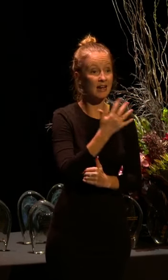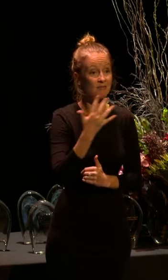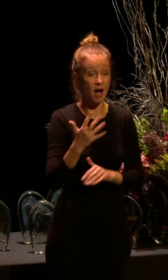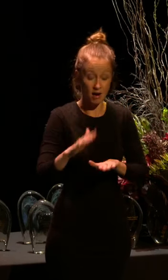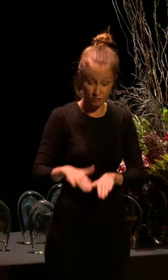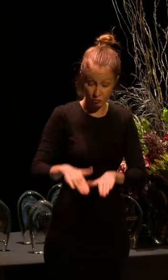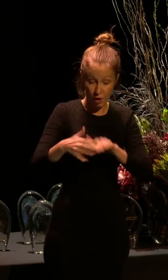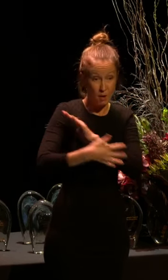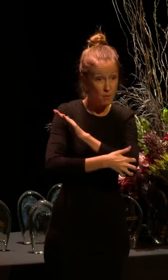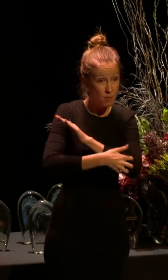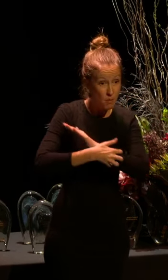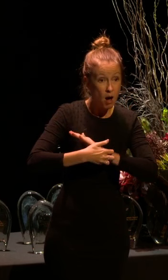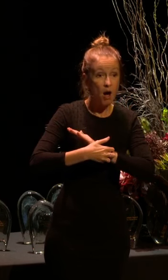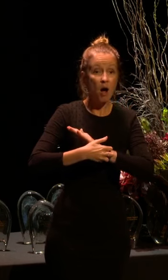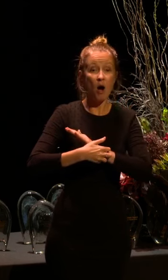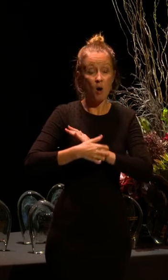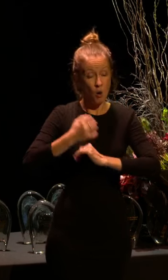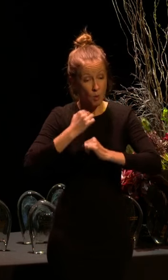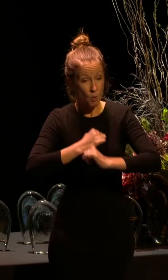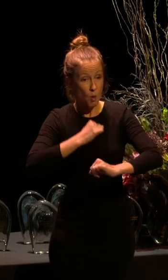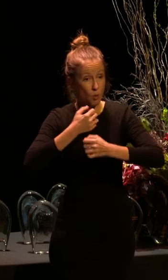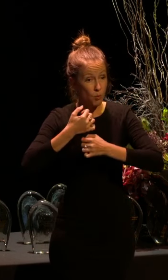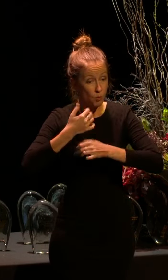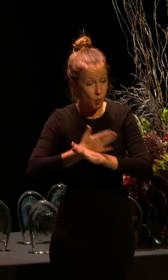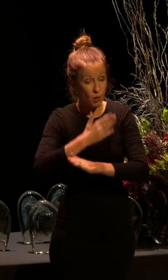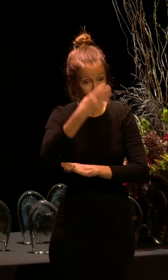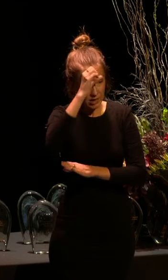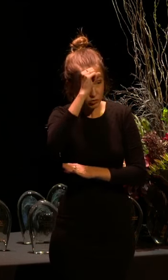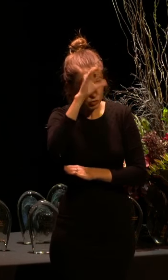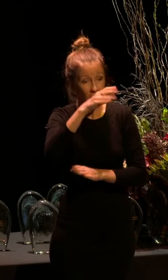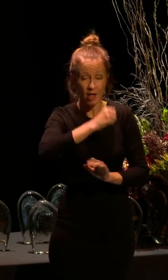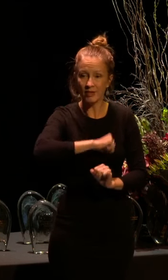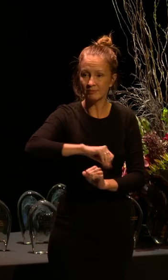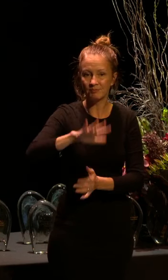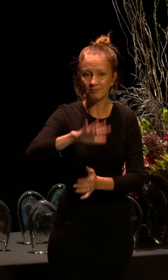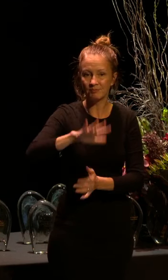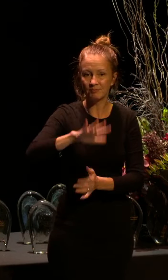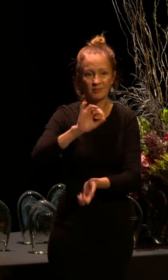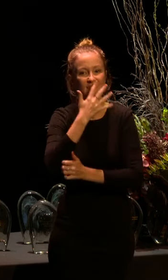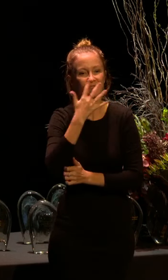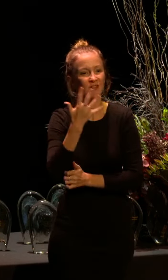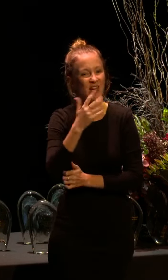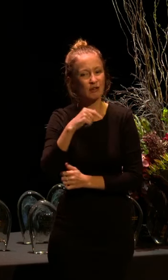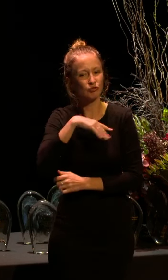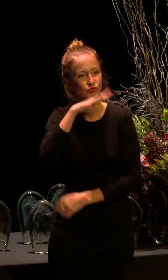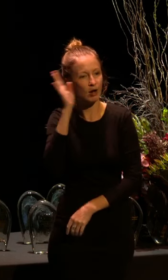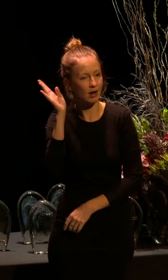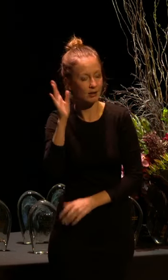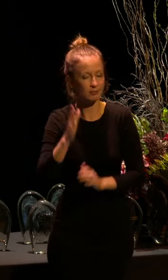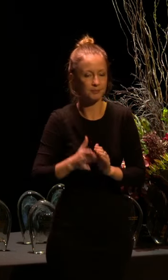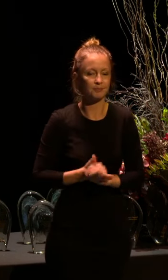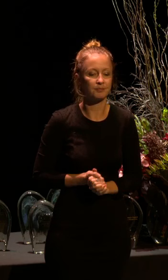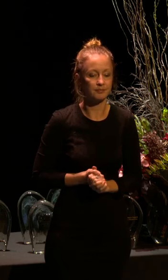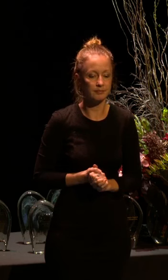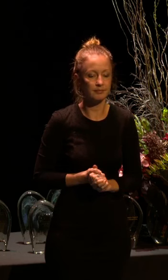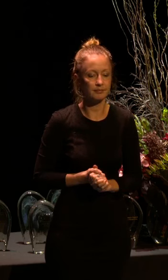and thrown in jail as a drunk at the age of 15. During the Depression, Stace converted to Christianity